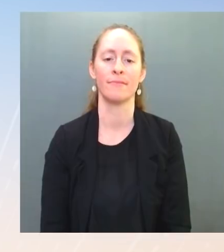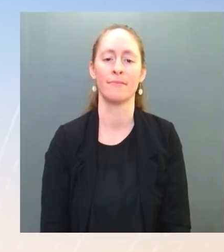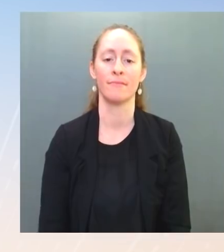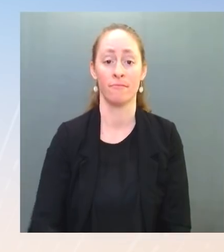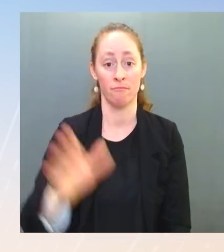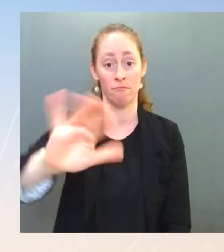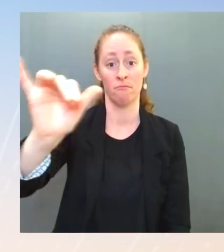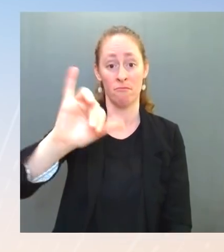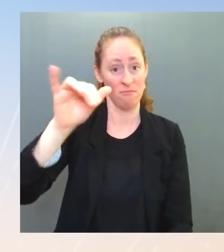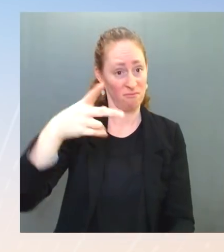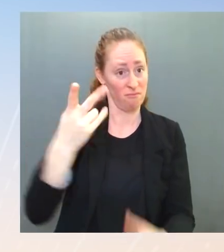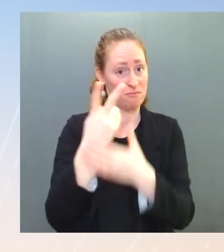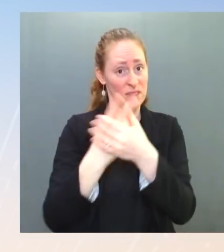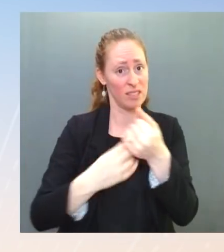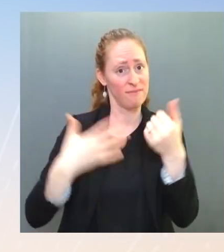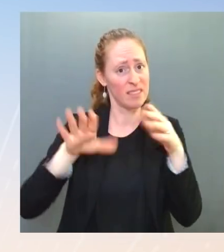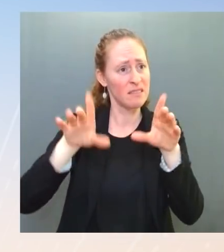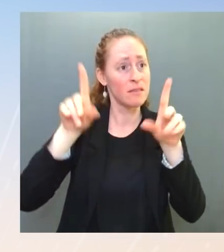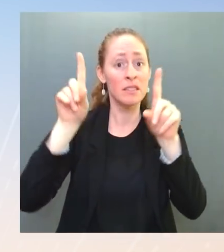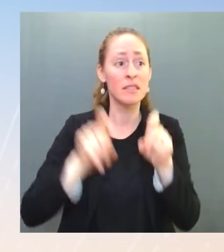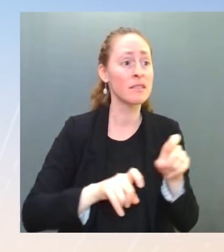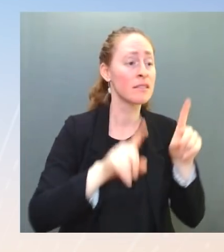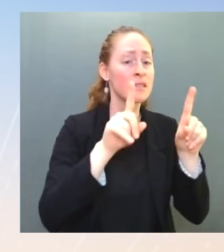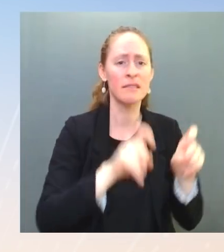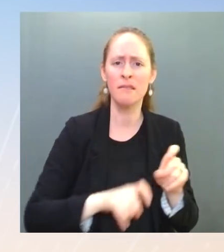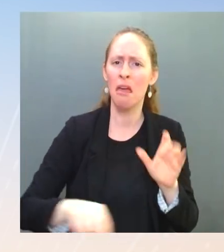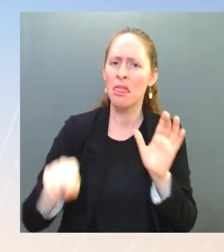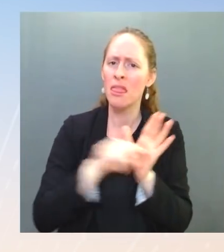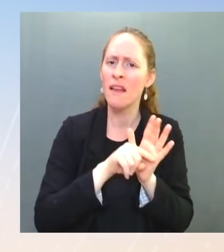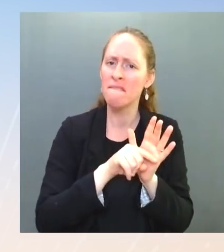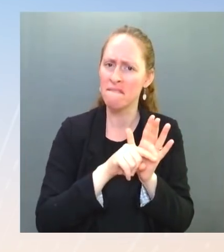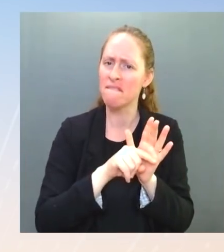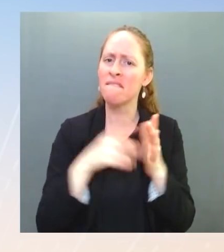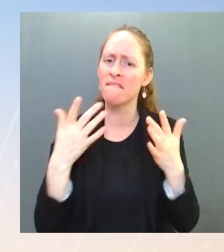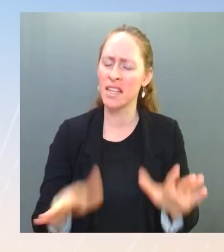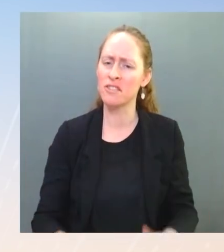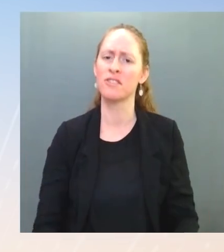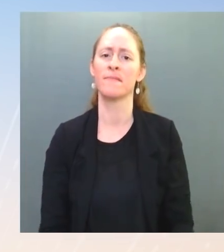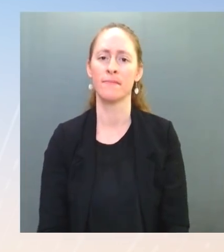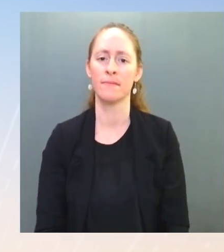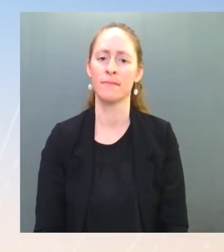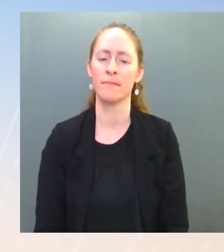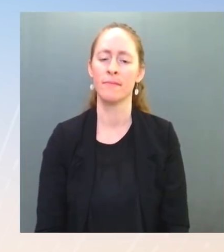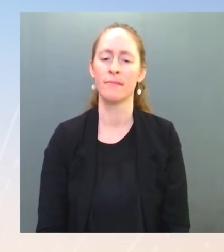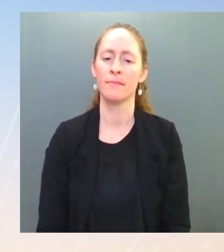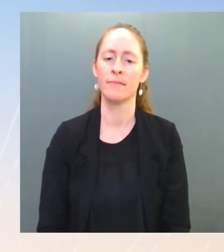Why it's of interest to the public, I think is, and you guys can agree or disagree with me is because the four principles,